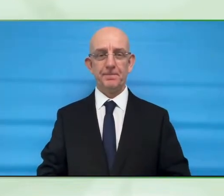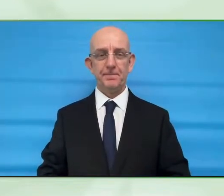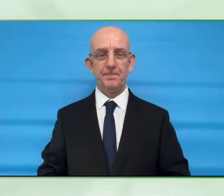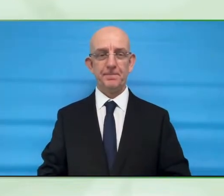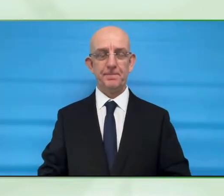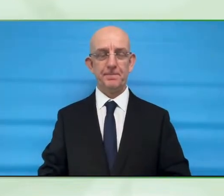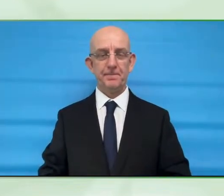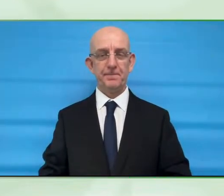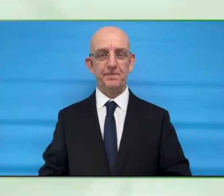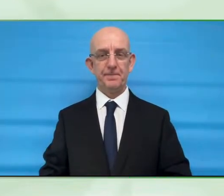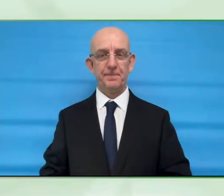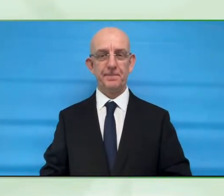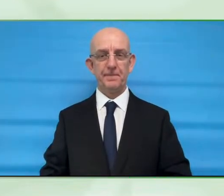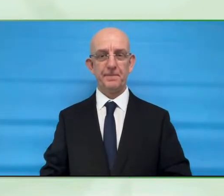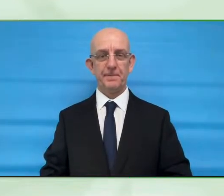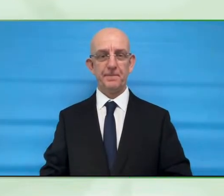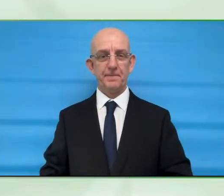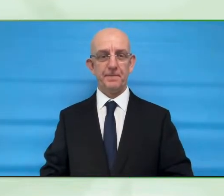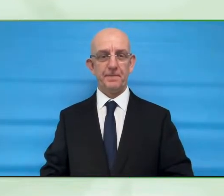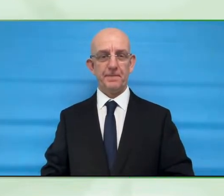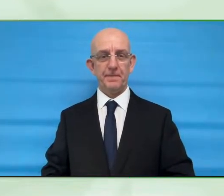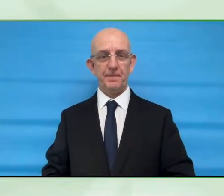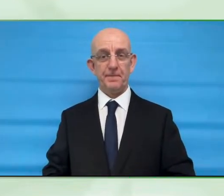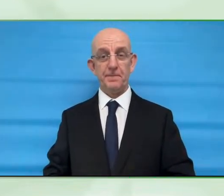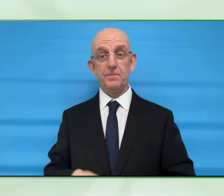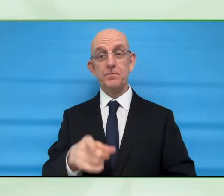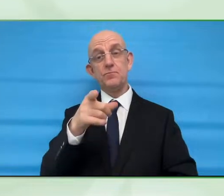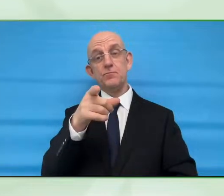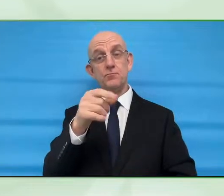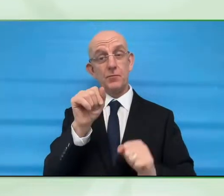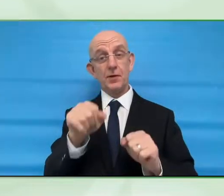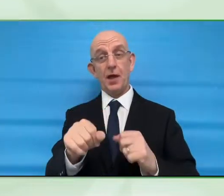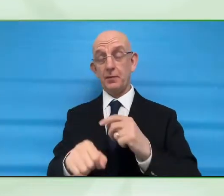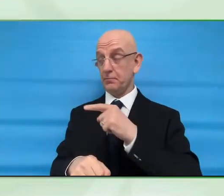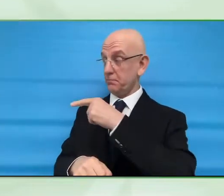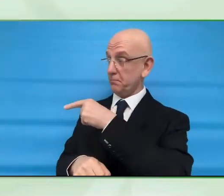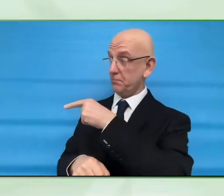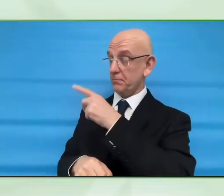about science, so if you are interested do reach out.